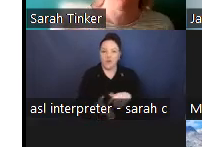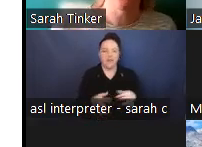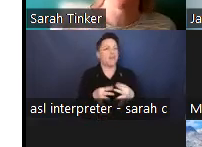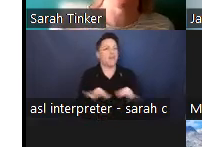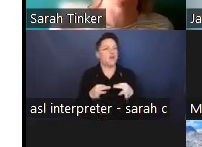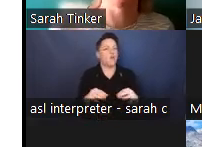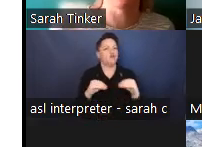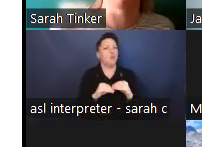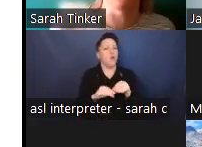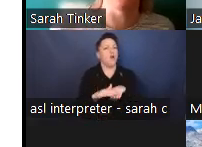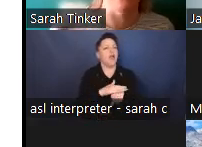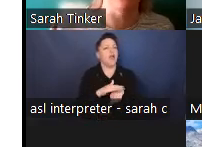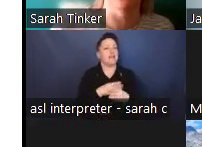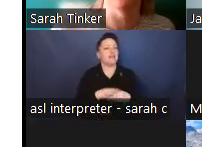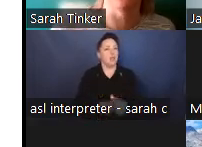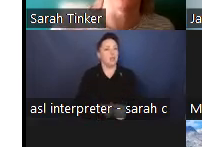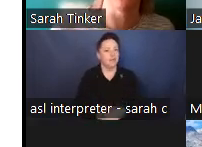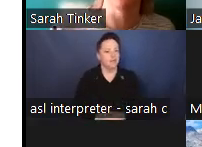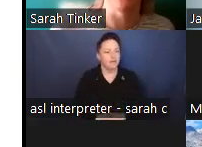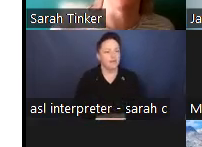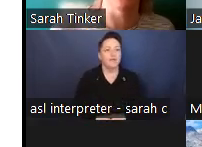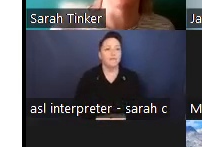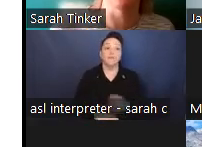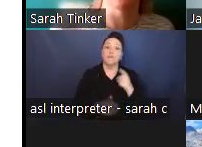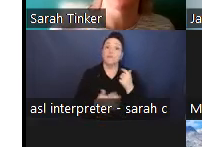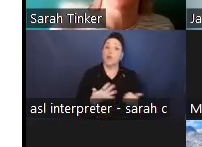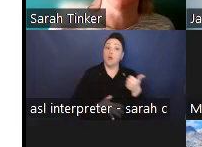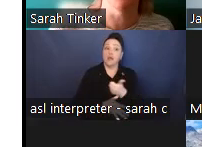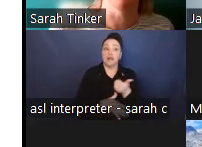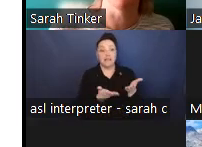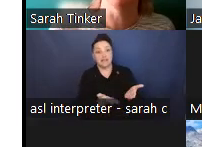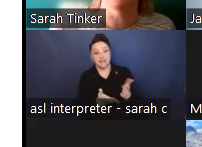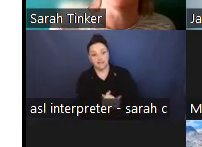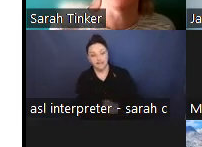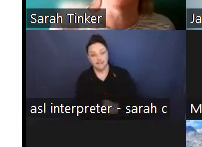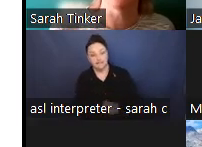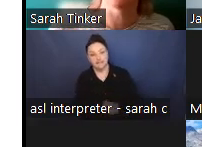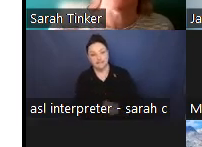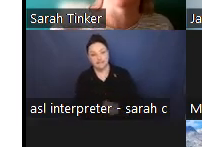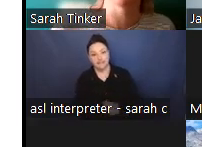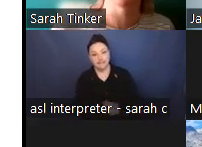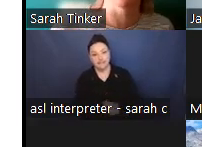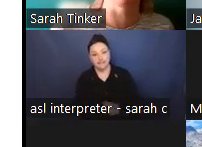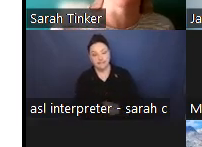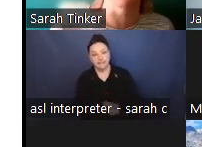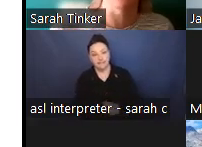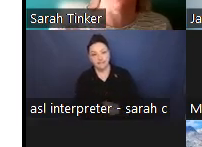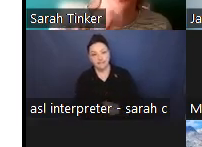Priorities are accessibility, clarity, language access, mobile and setting standards so we can